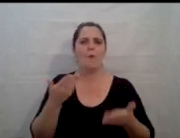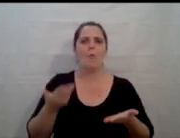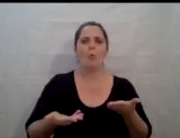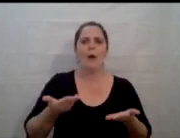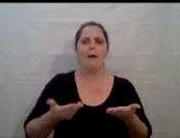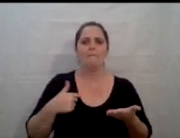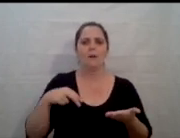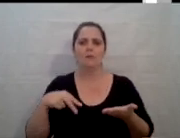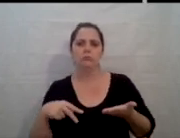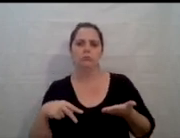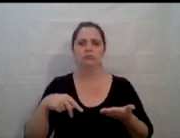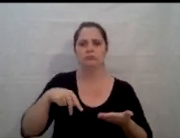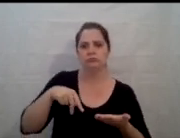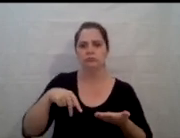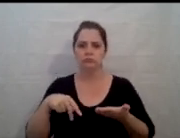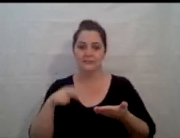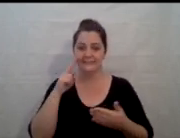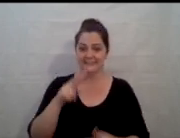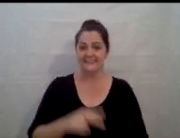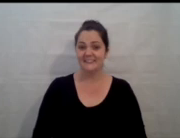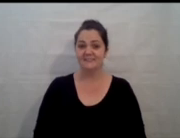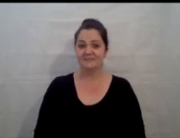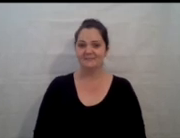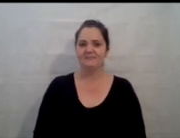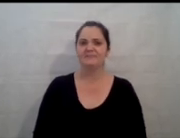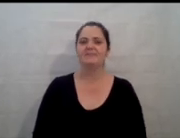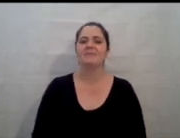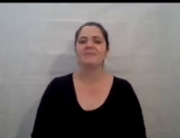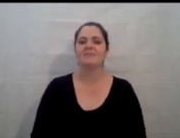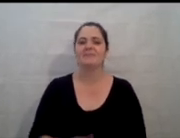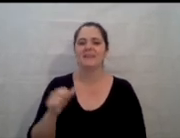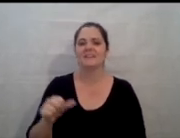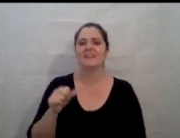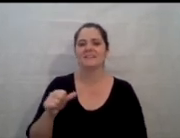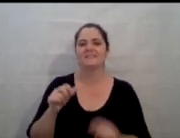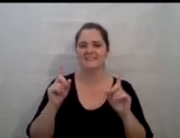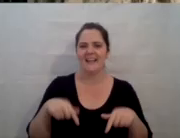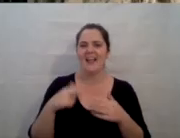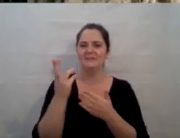emphasize here tonight. Alright let's pop it over to me and then let's start drawing y'all.